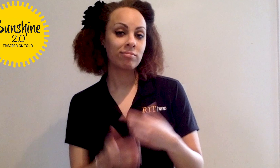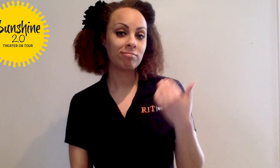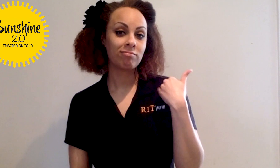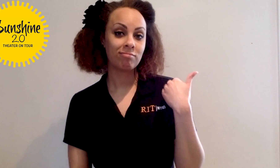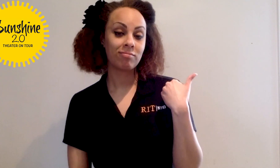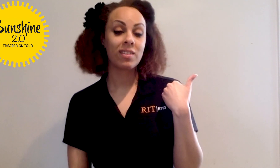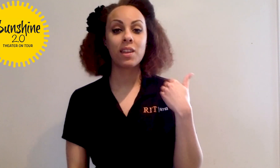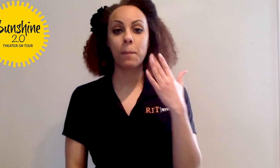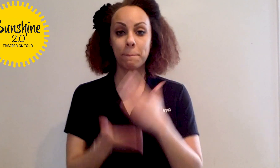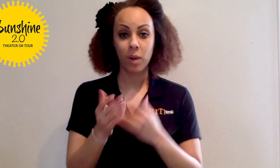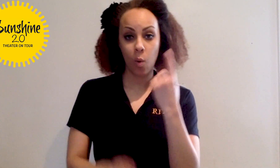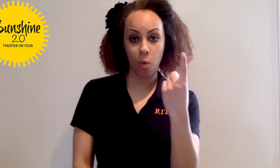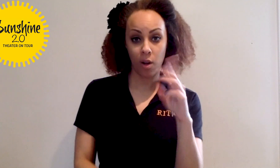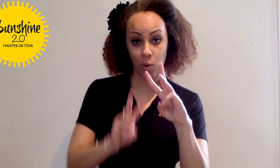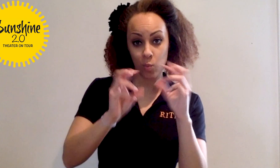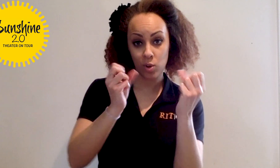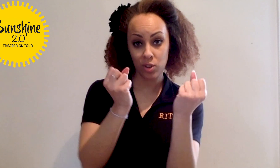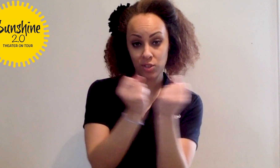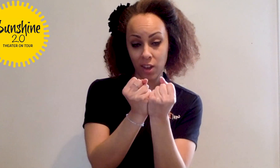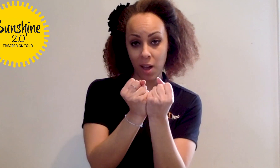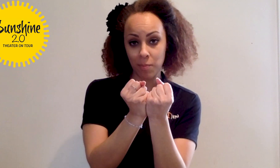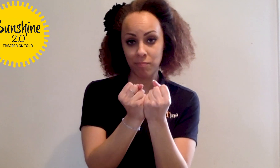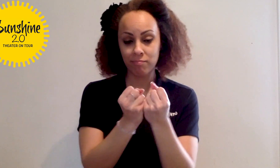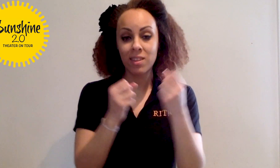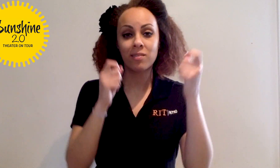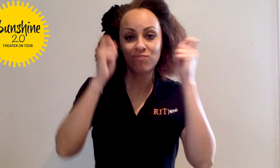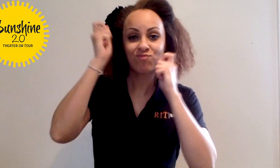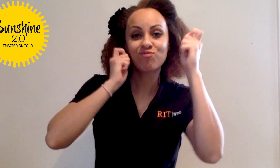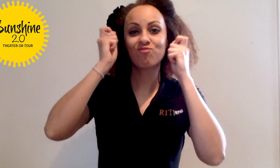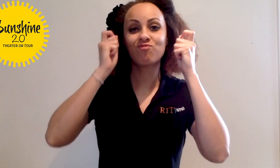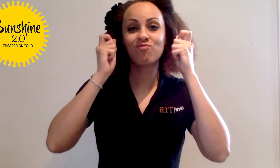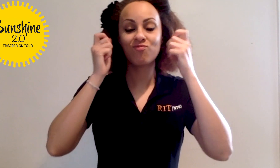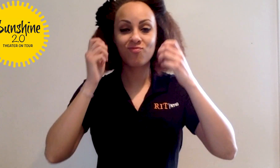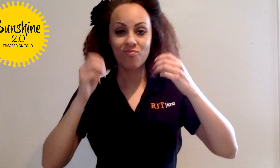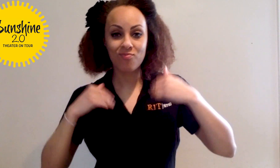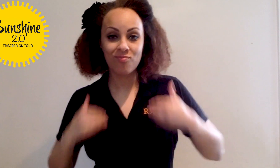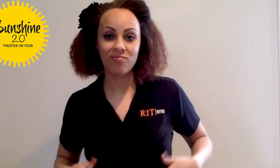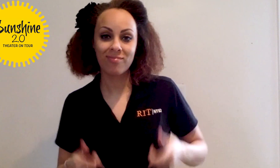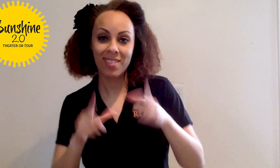So, as we discussed before in part one of the workshop series,